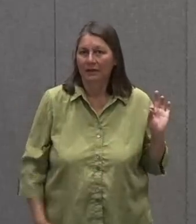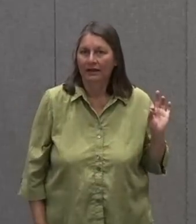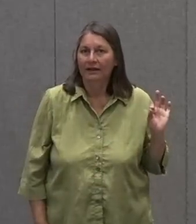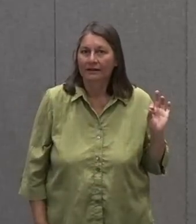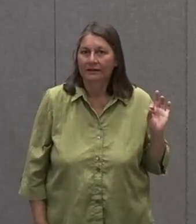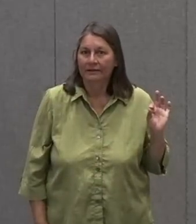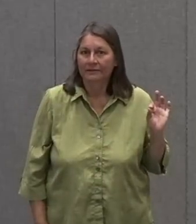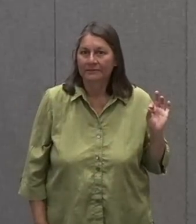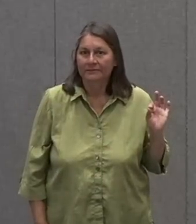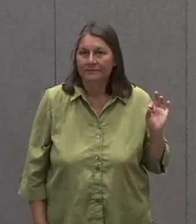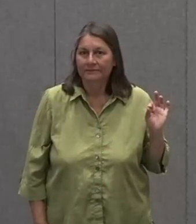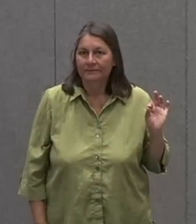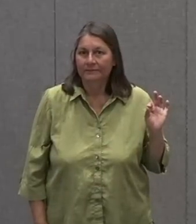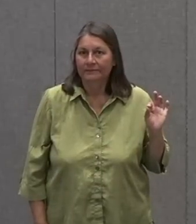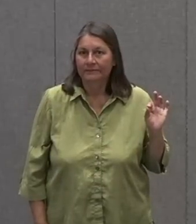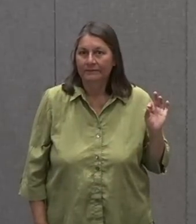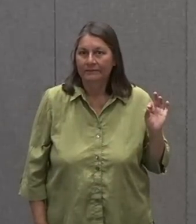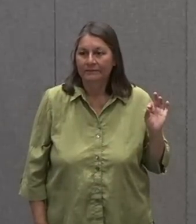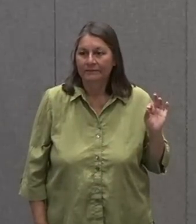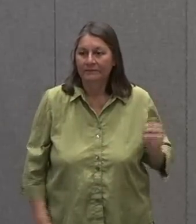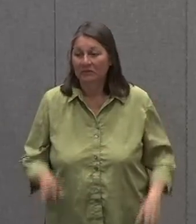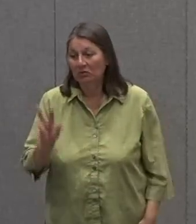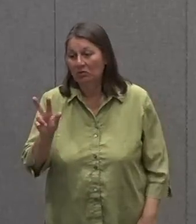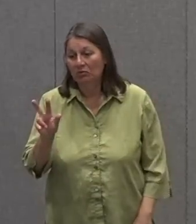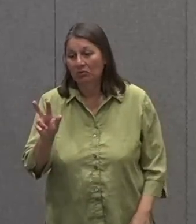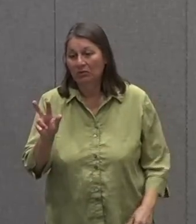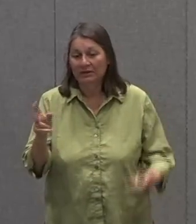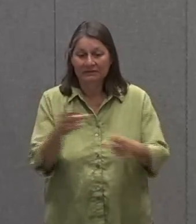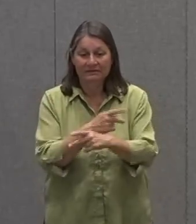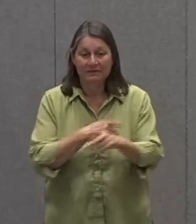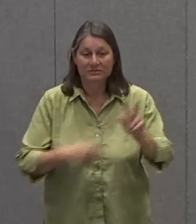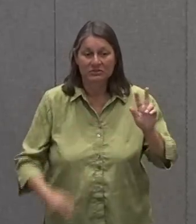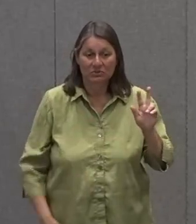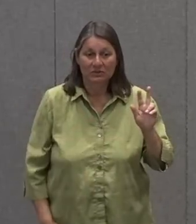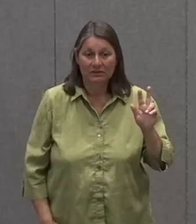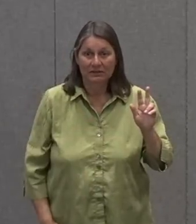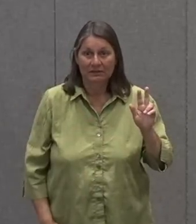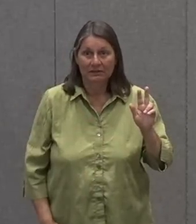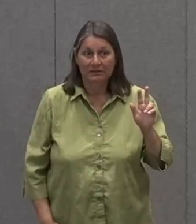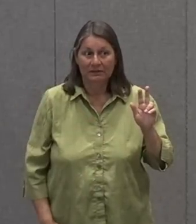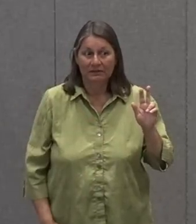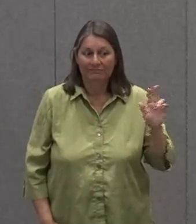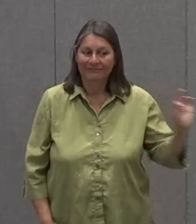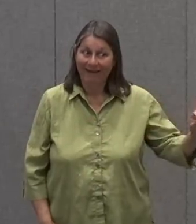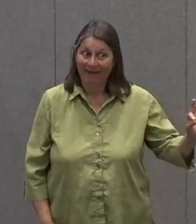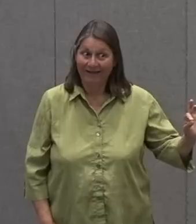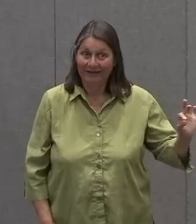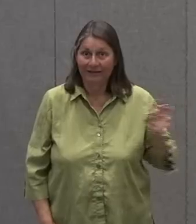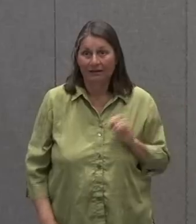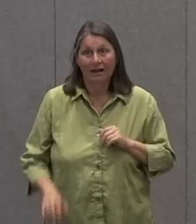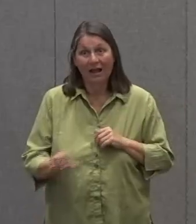and three times three. Can we do it any other way? Nope, four doesn't work,